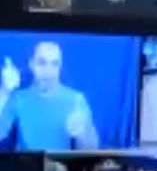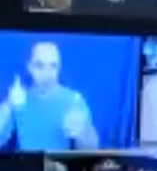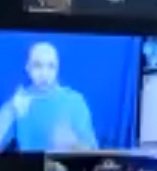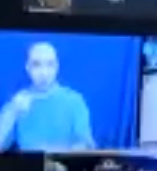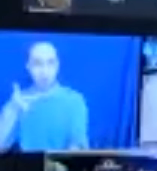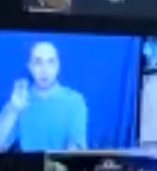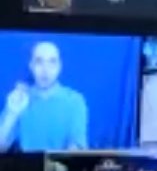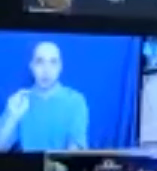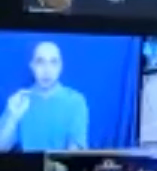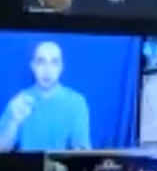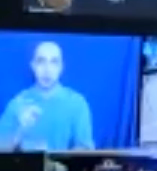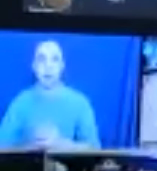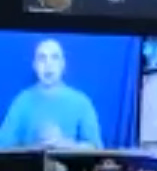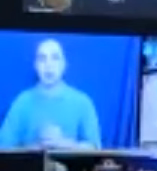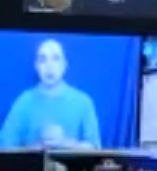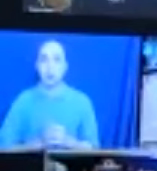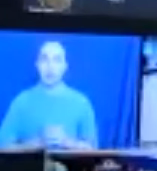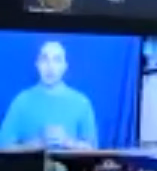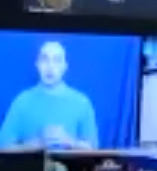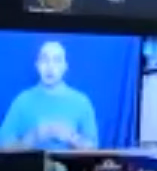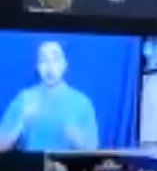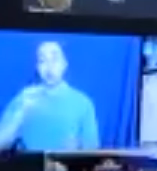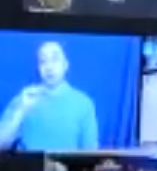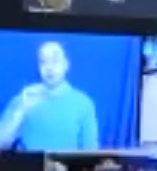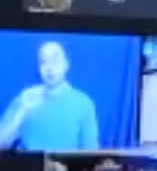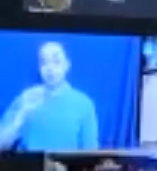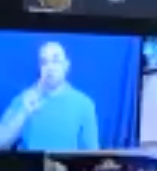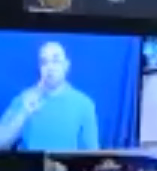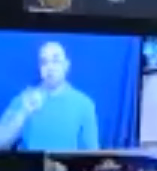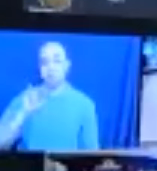THE MILITARY, THE NICKNAME FOR THE MARINES ARE CALLED LEATHERNECKS. THE REASON THEY ARE CALLED